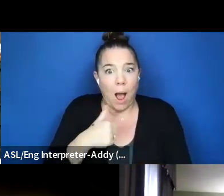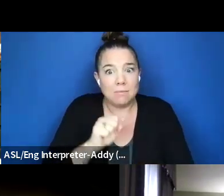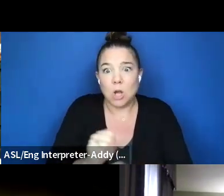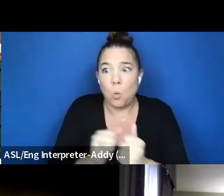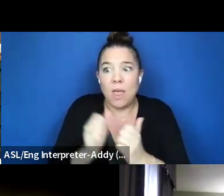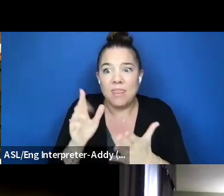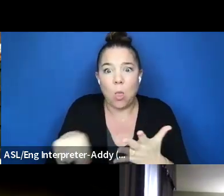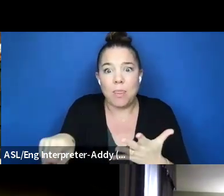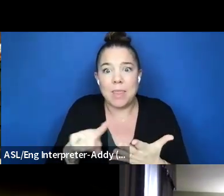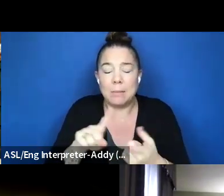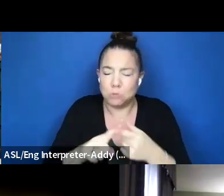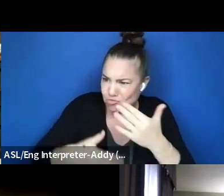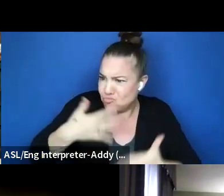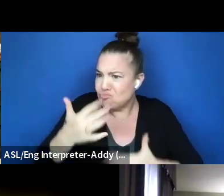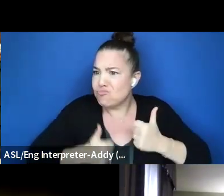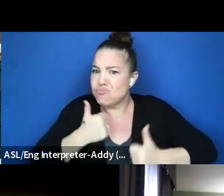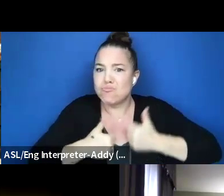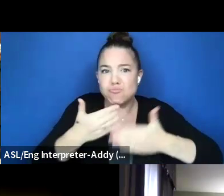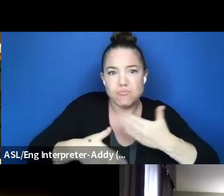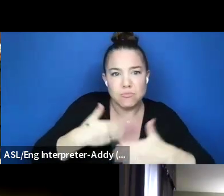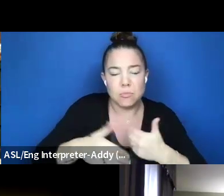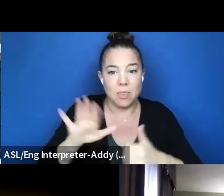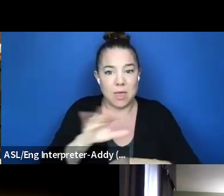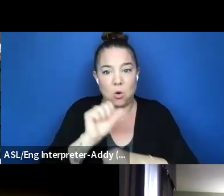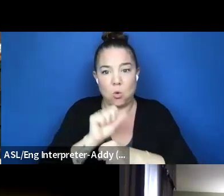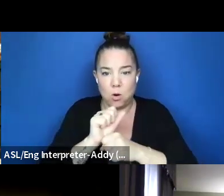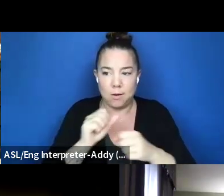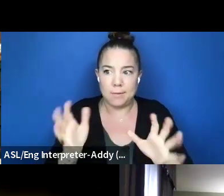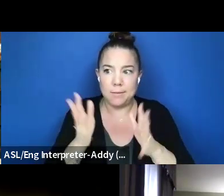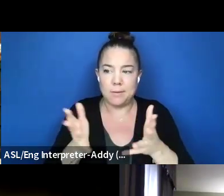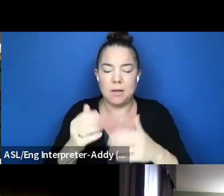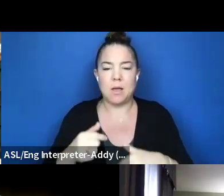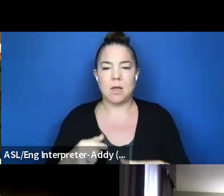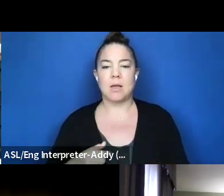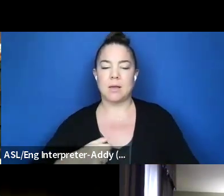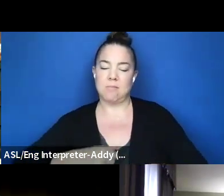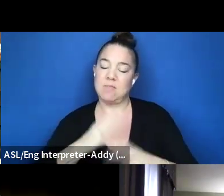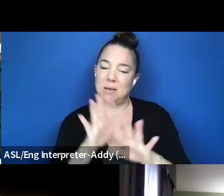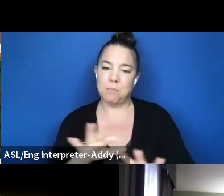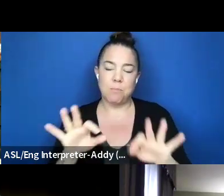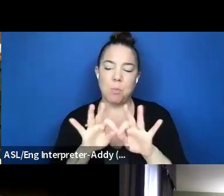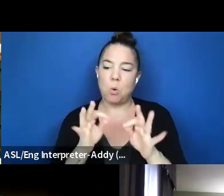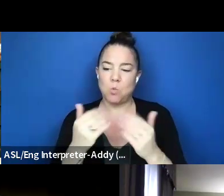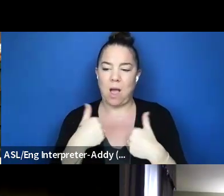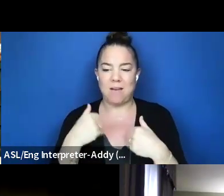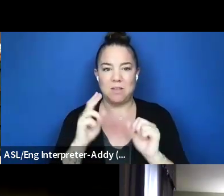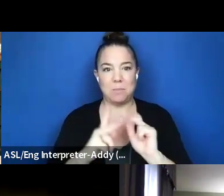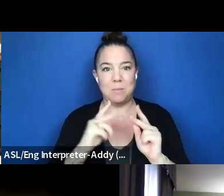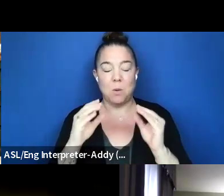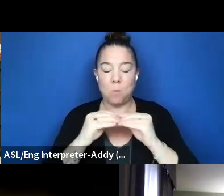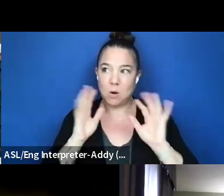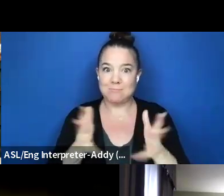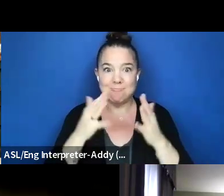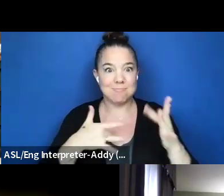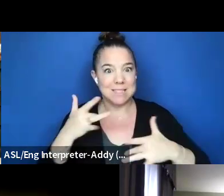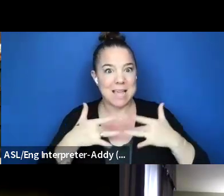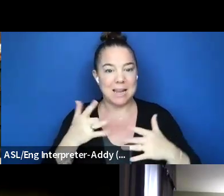Don Posh: So we got to think about how we can engage, and at least get people a little bit more fired up because it's their lives